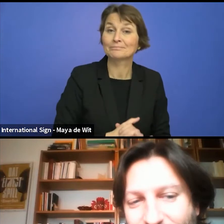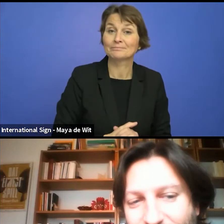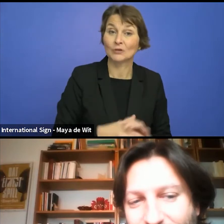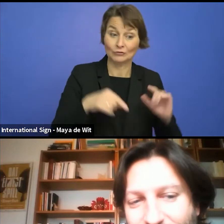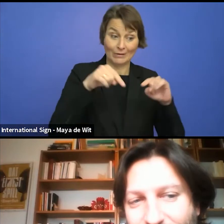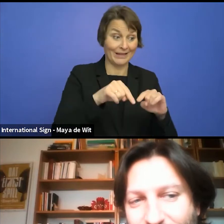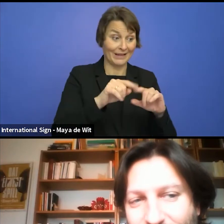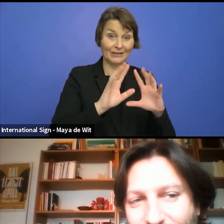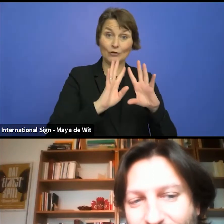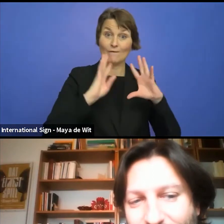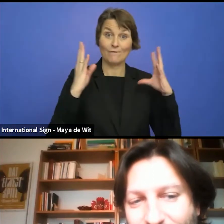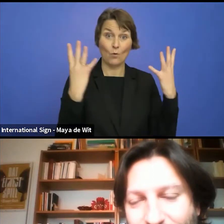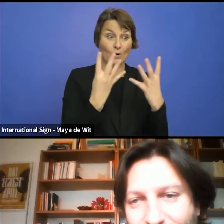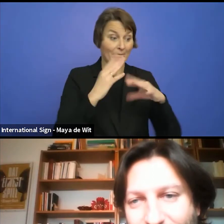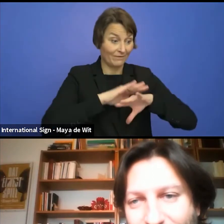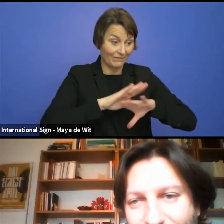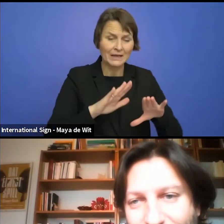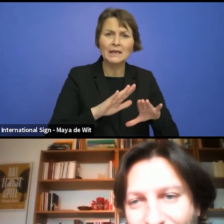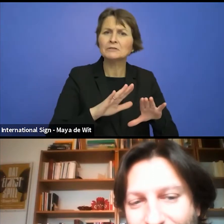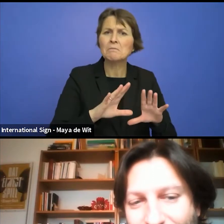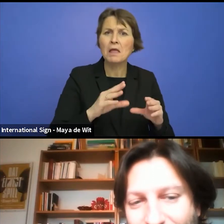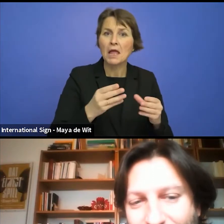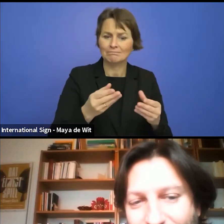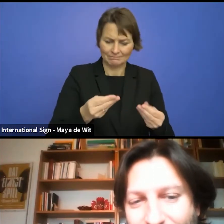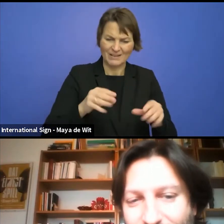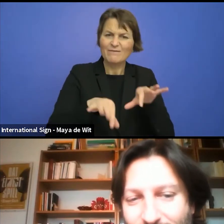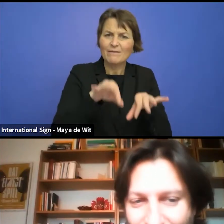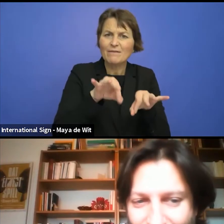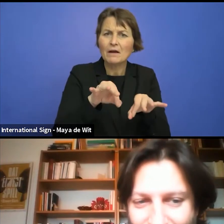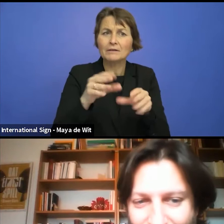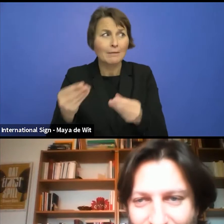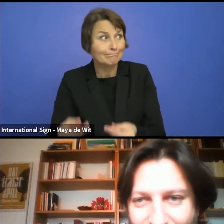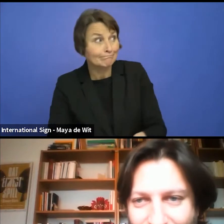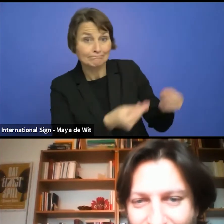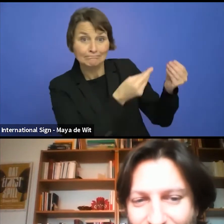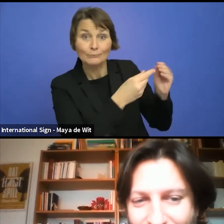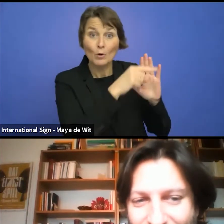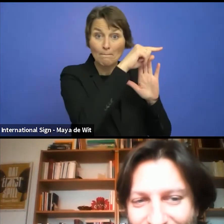policymakers ? What is the next strategy for us ? Yeah, so I said we started out with two